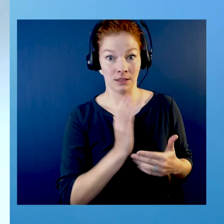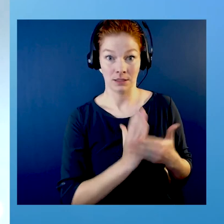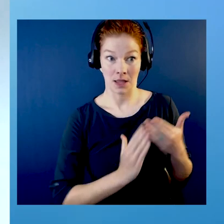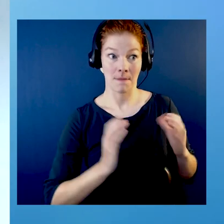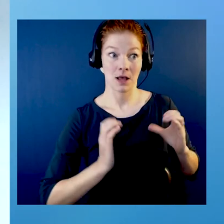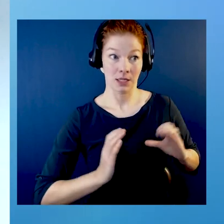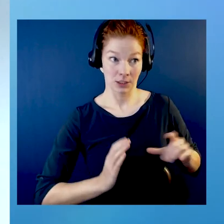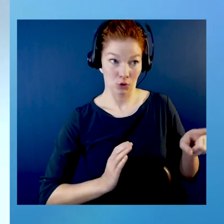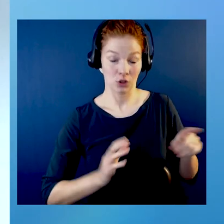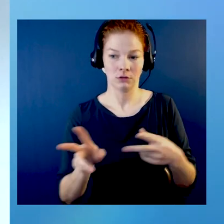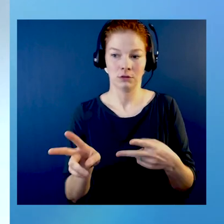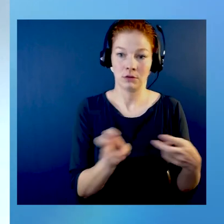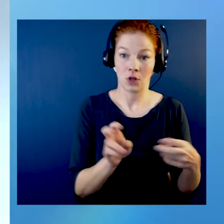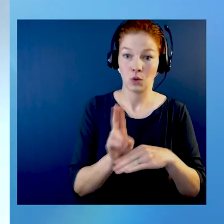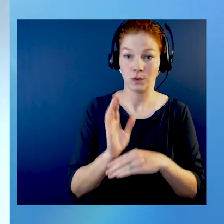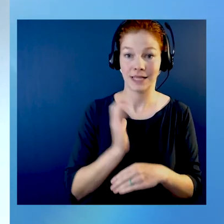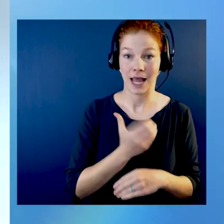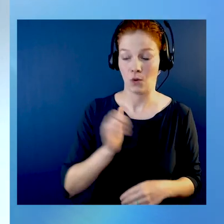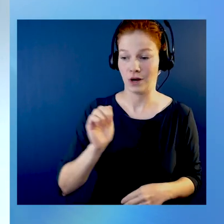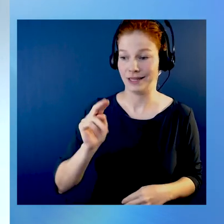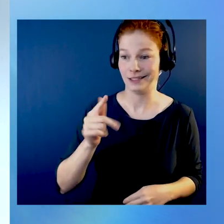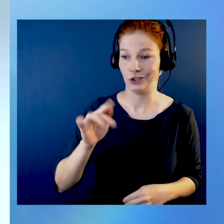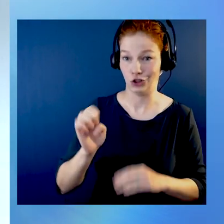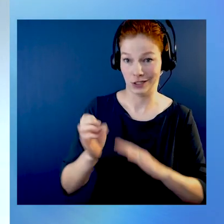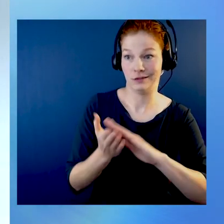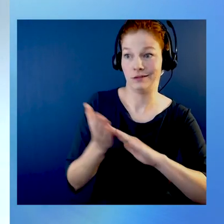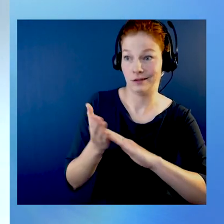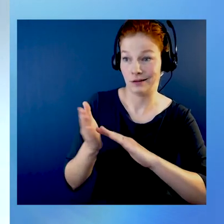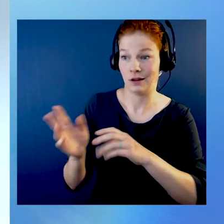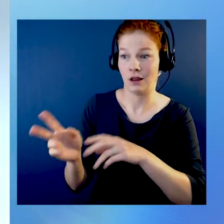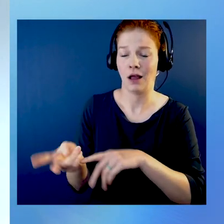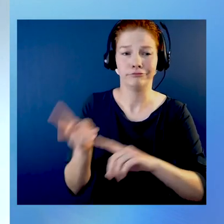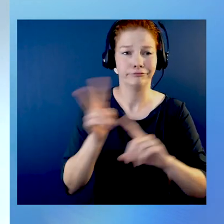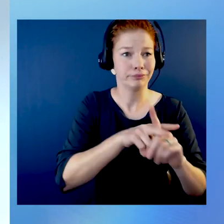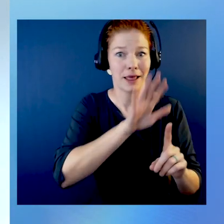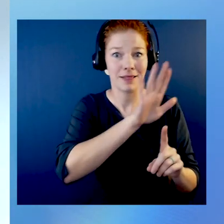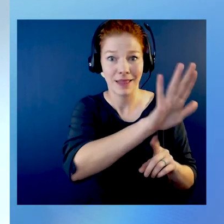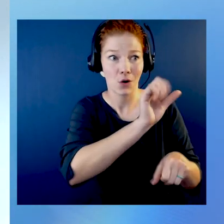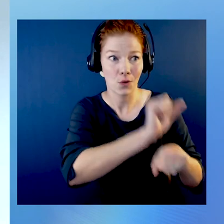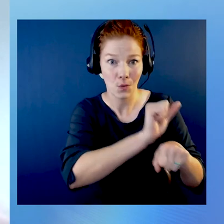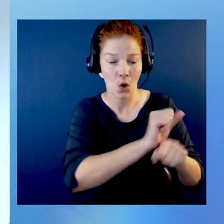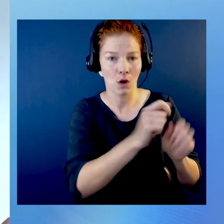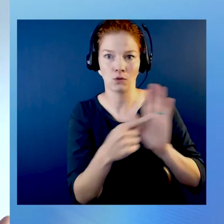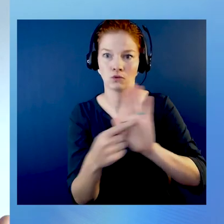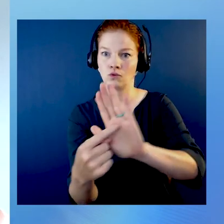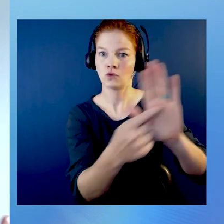to aggregate data from a variety of different sources to share and showcase with stake holders or